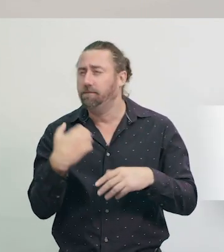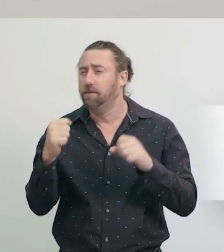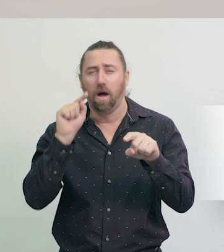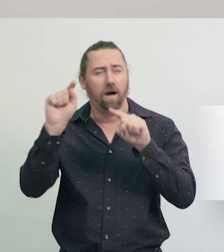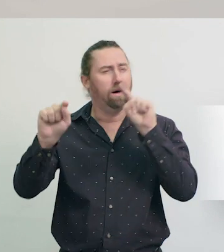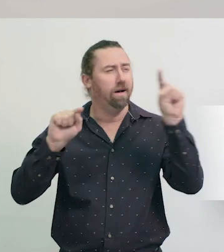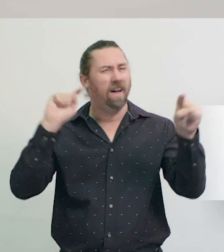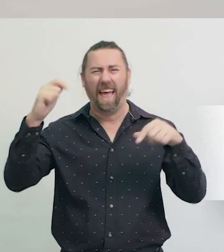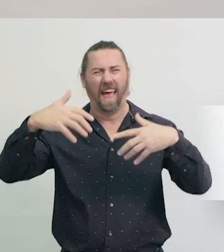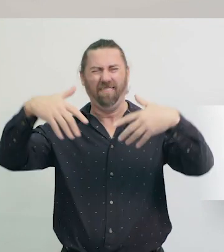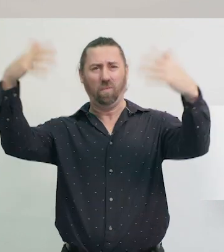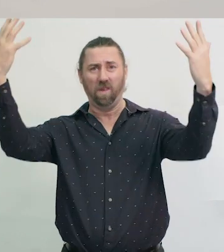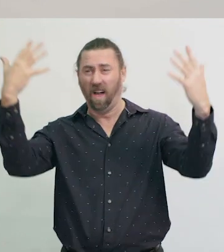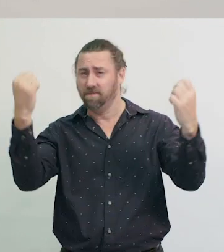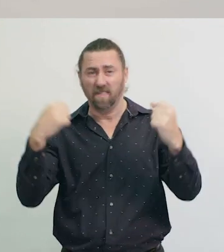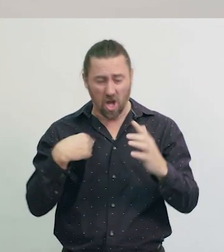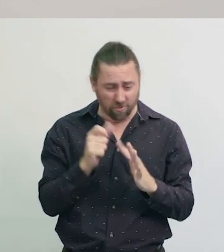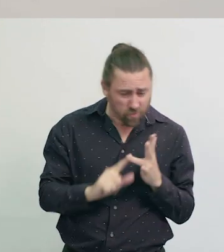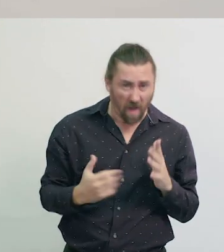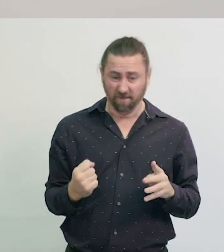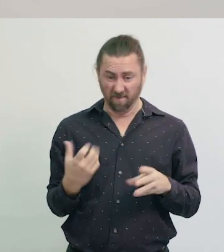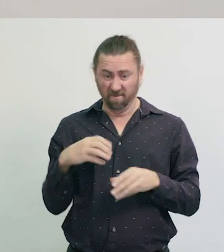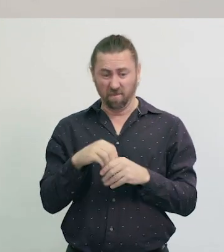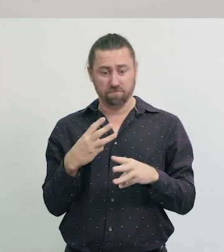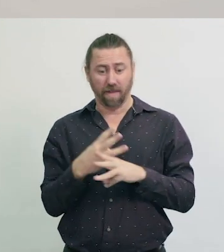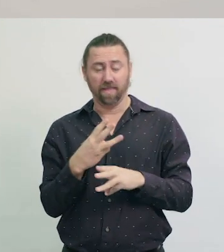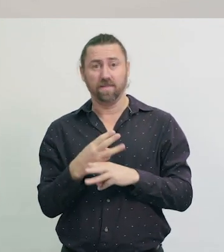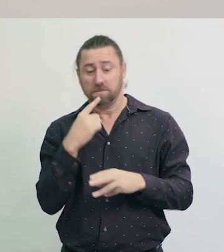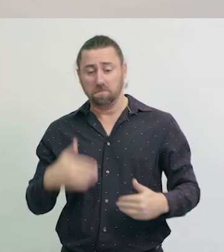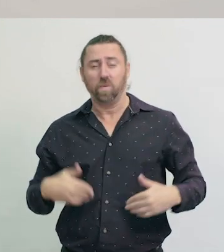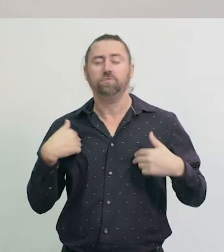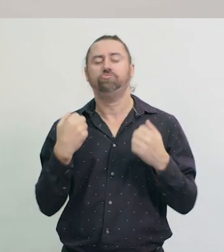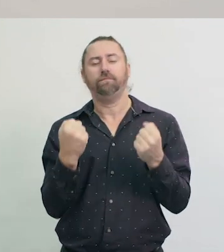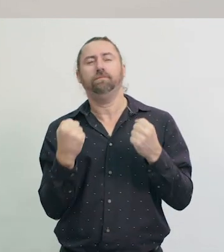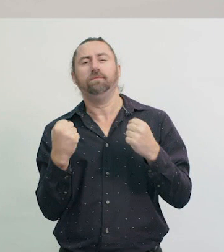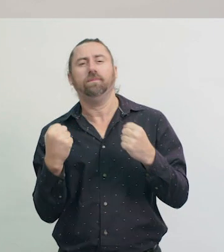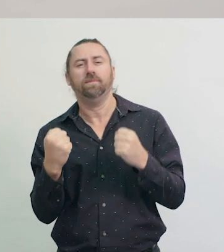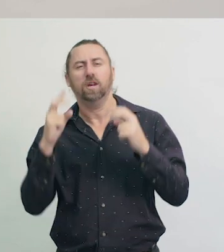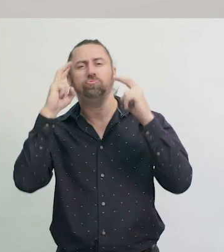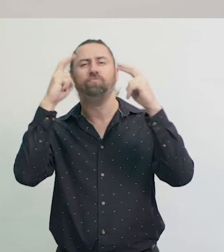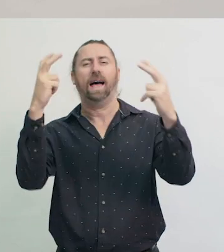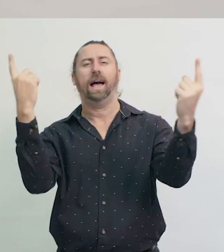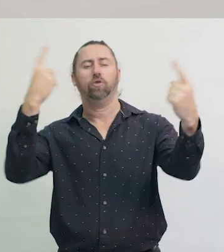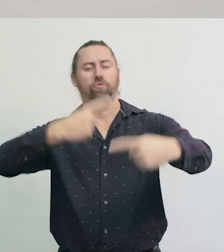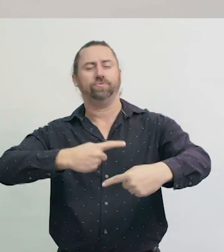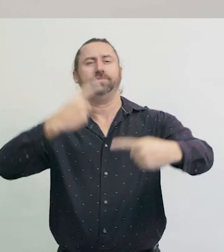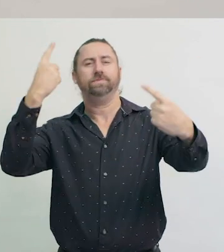and in everything we do. Driving to the studio this morning, I was stopped at the railway crossing, waiting for a train to pass.